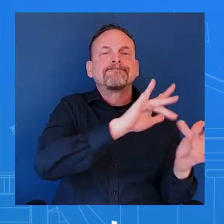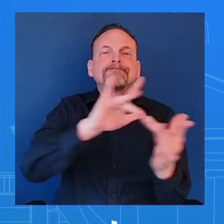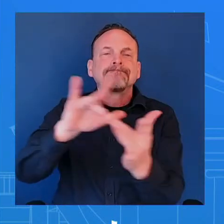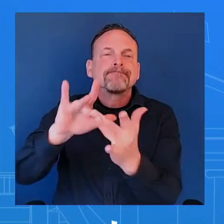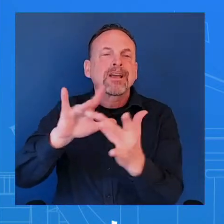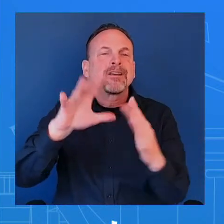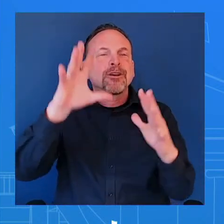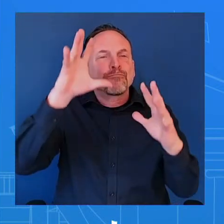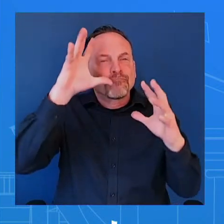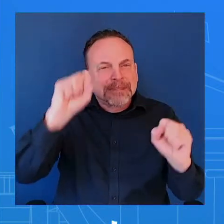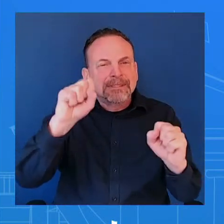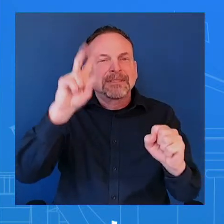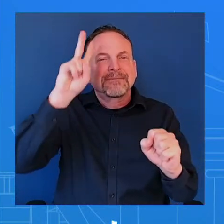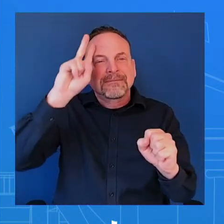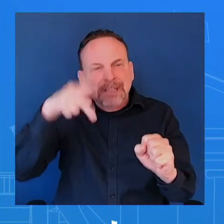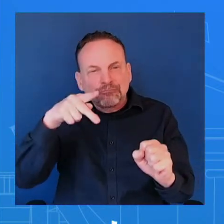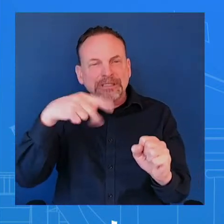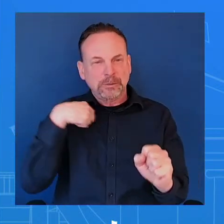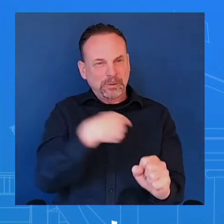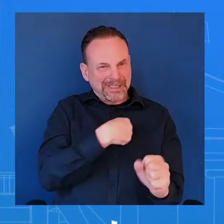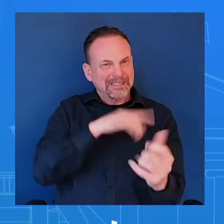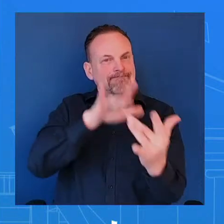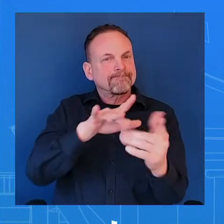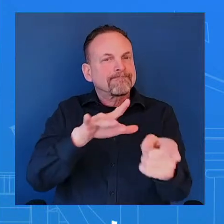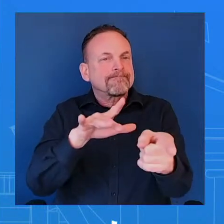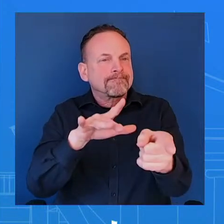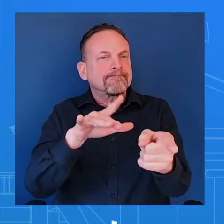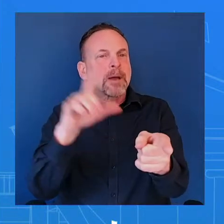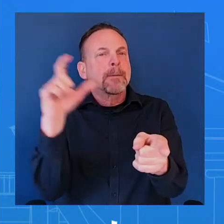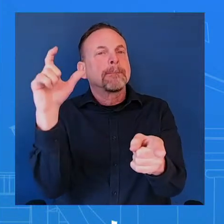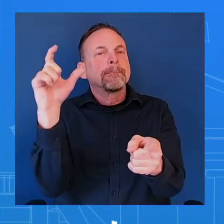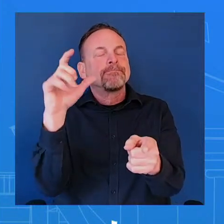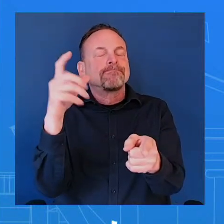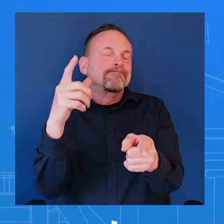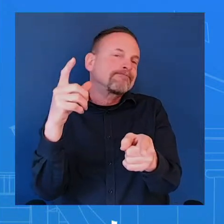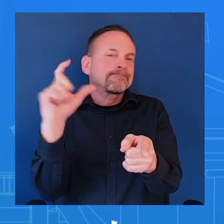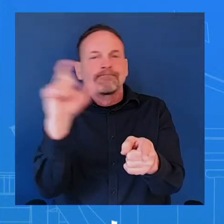And this is something that they asked -- they asked for a private meeting -- a working meeting, if you will.